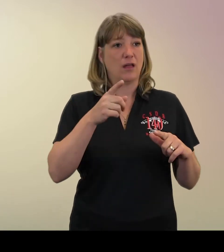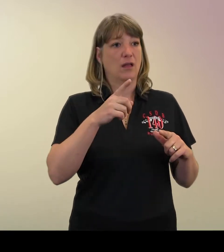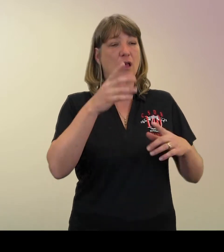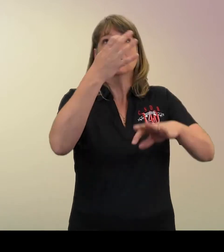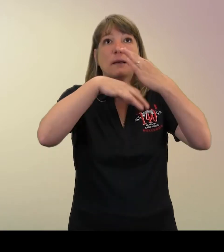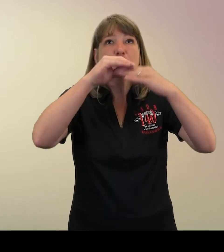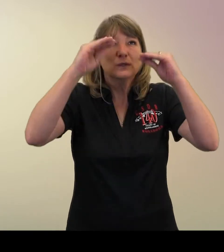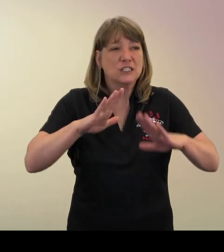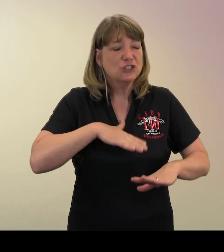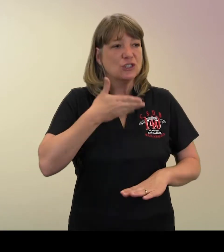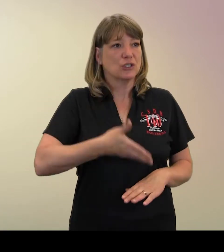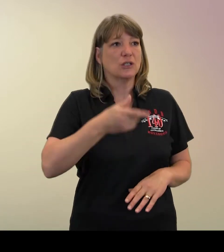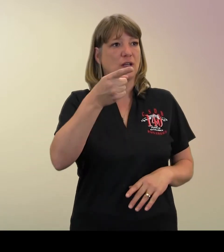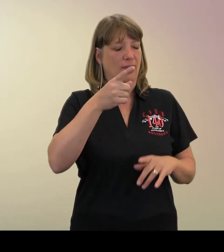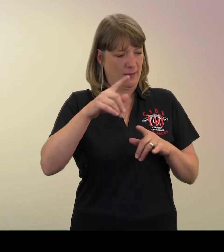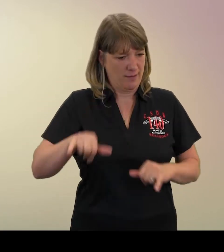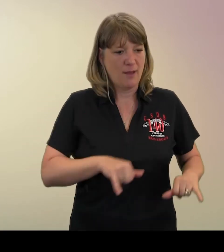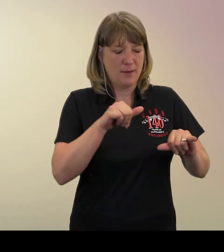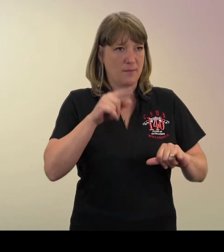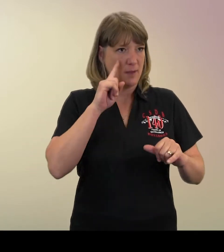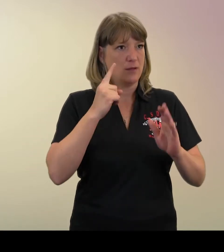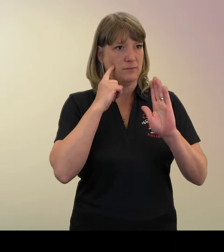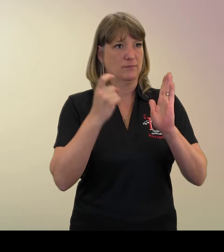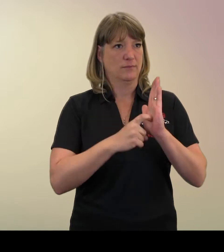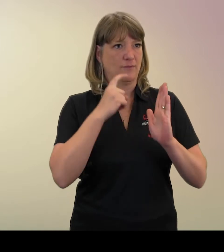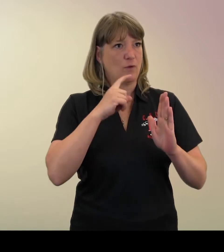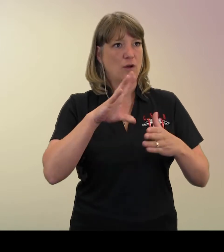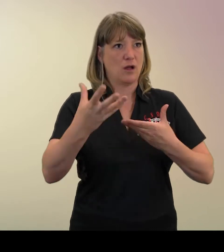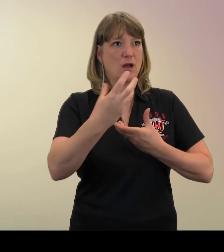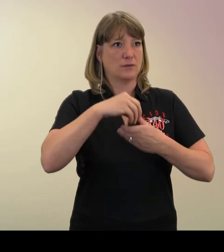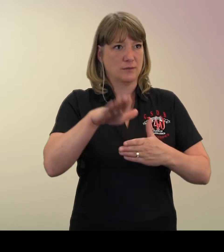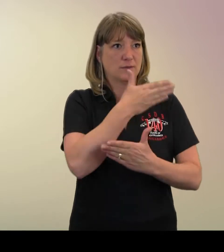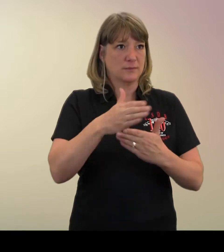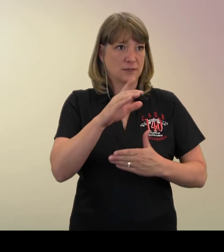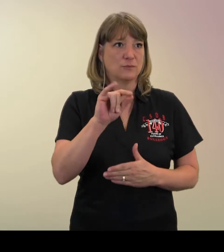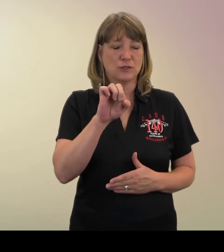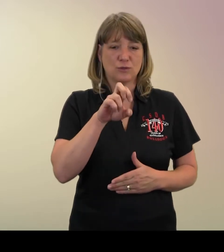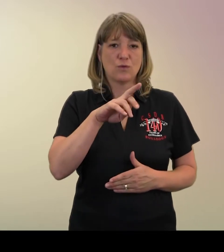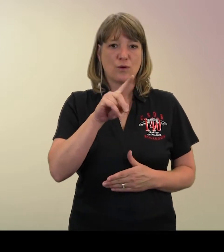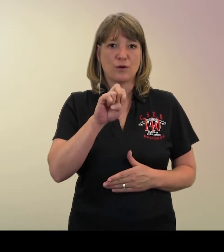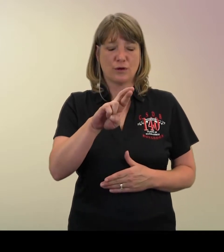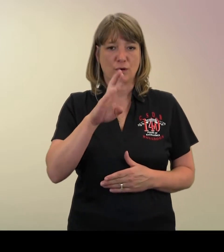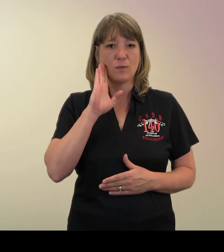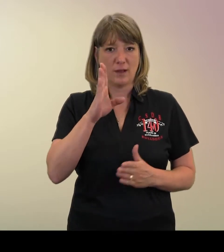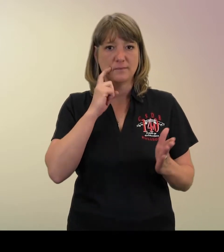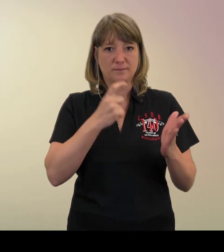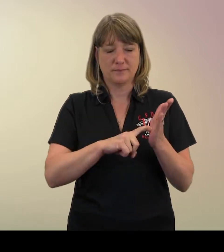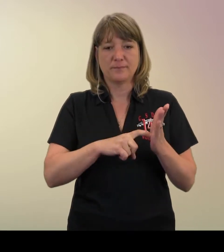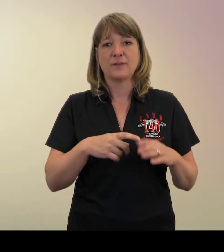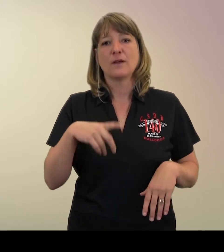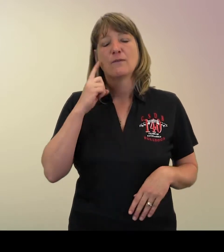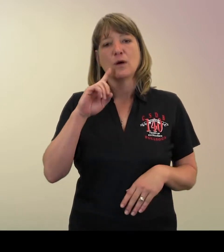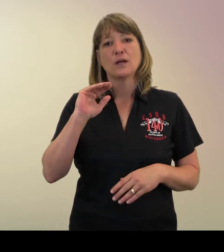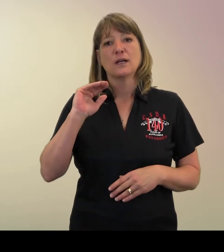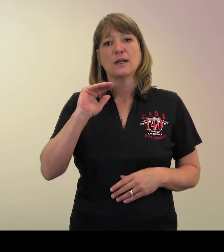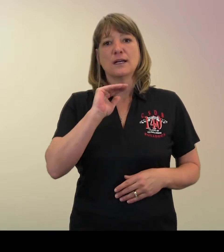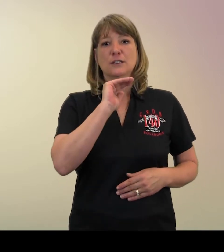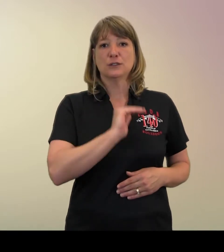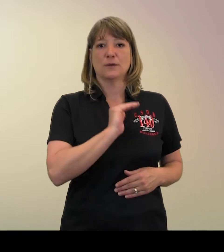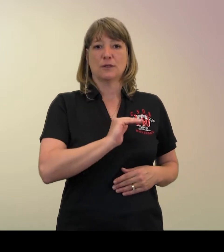who meltdown when there's a substitute teacher in the class. These are all common ways that this might manifest for children with an autism spectrum disorder.